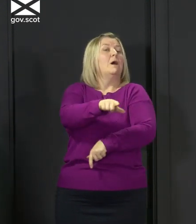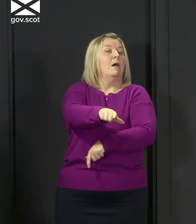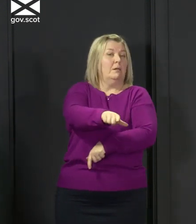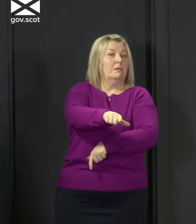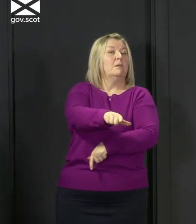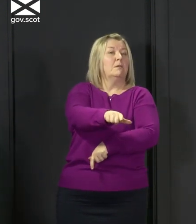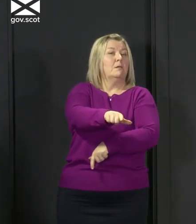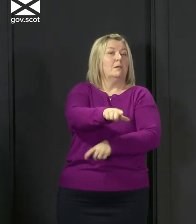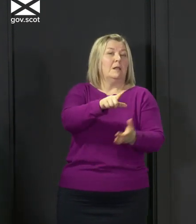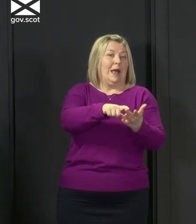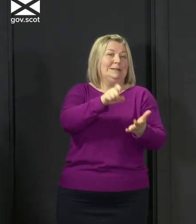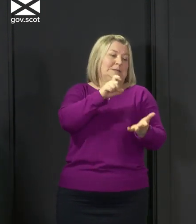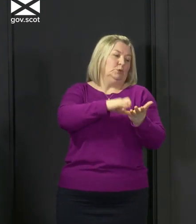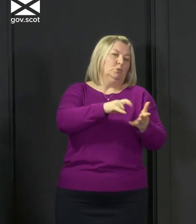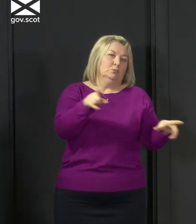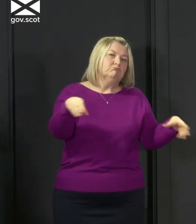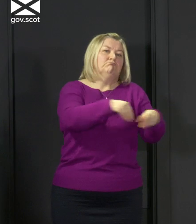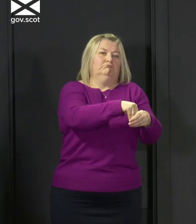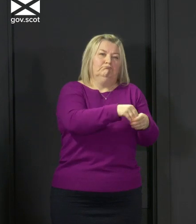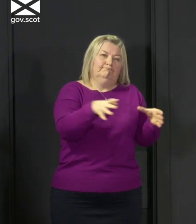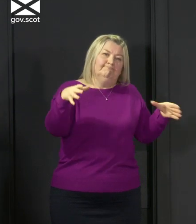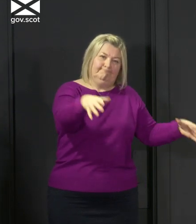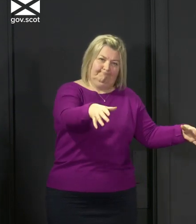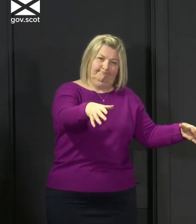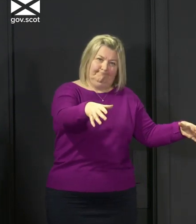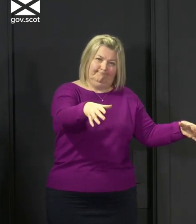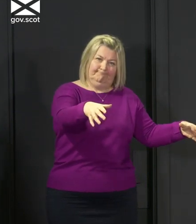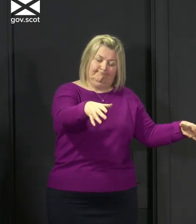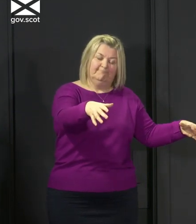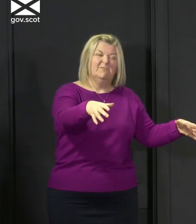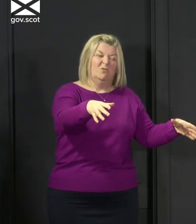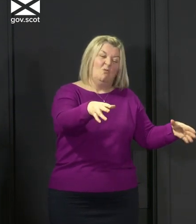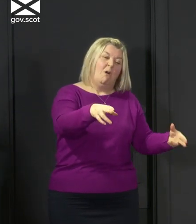Covid-19 - that is an increase of nine from yesterday.